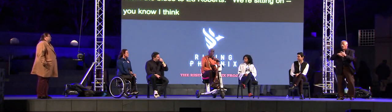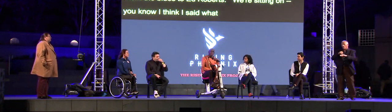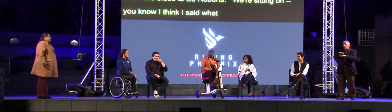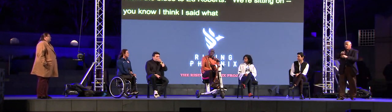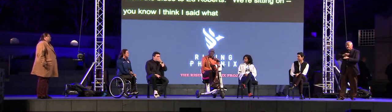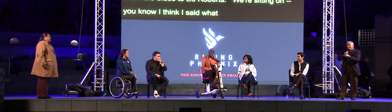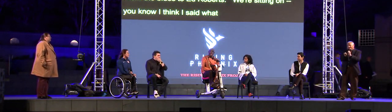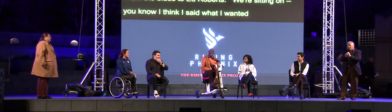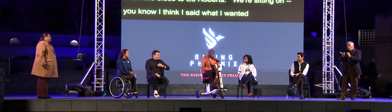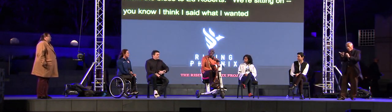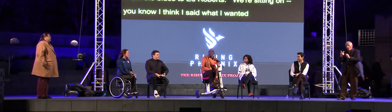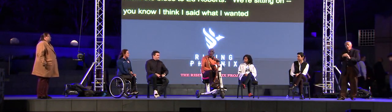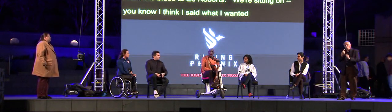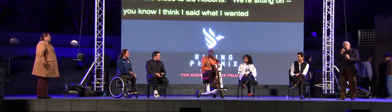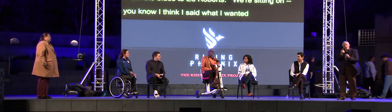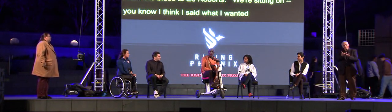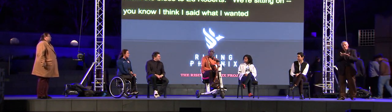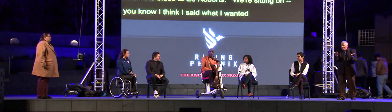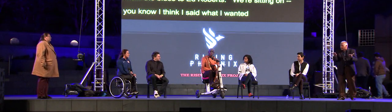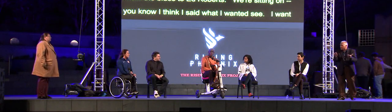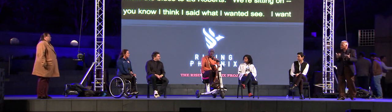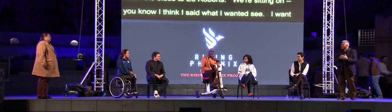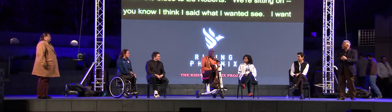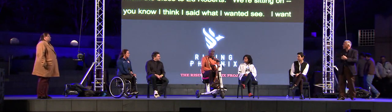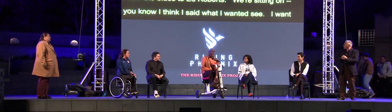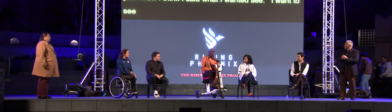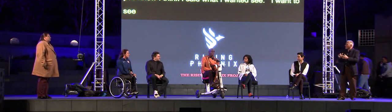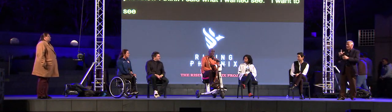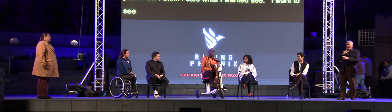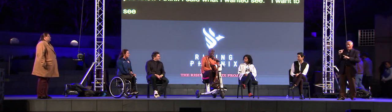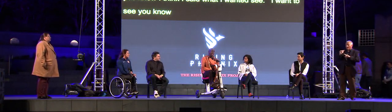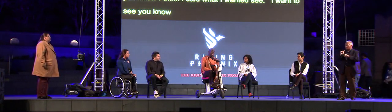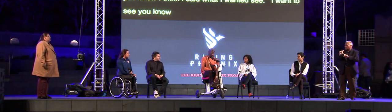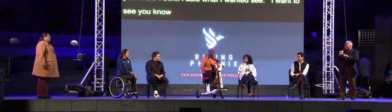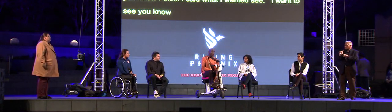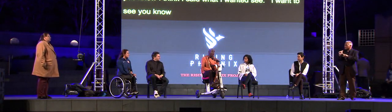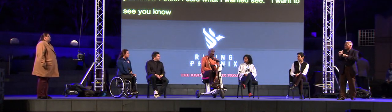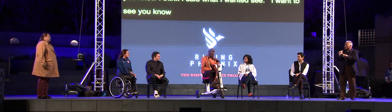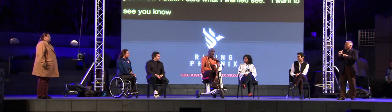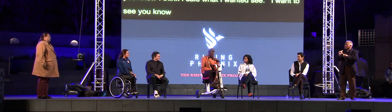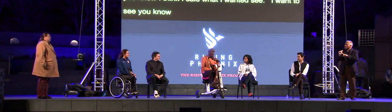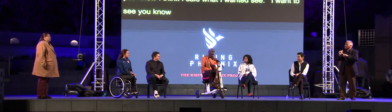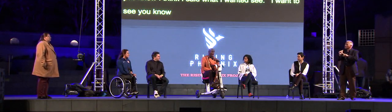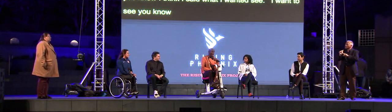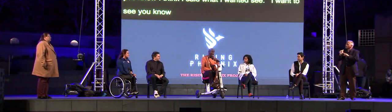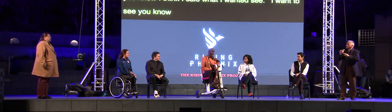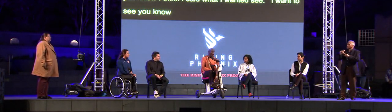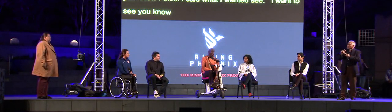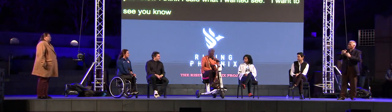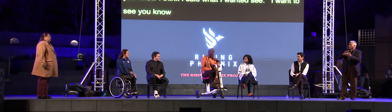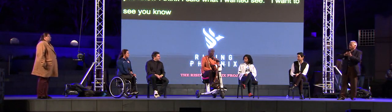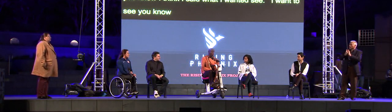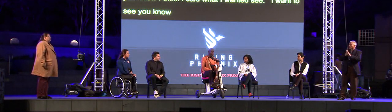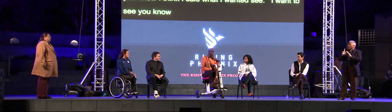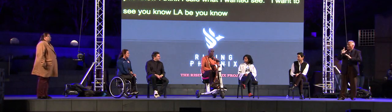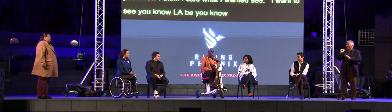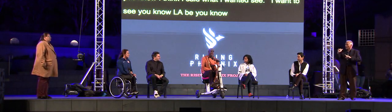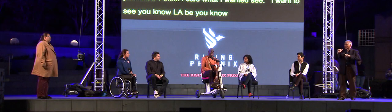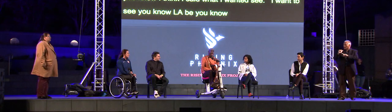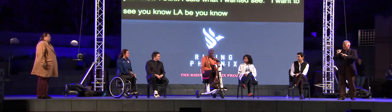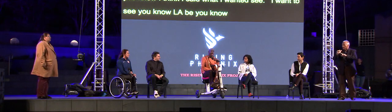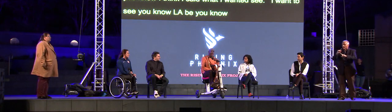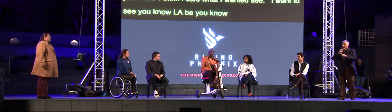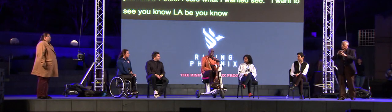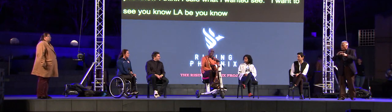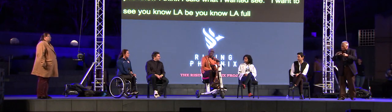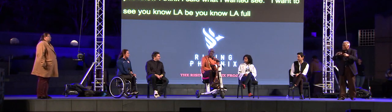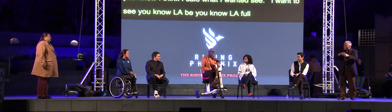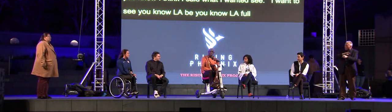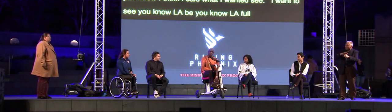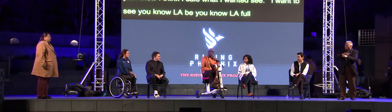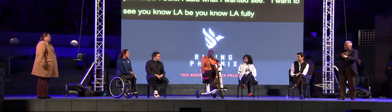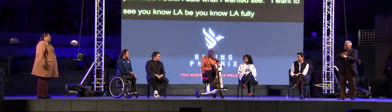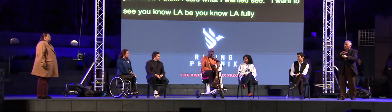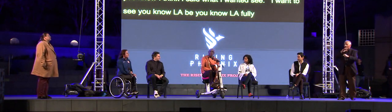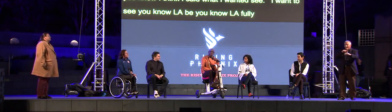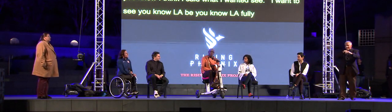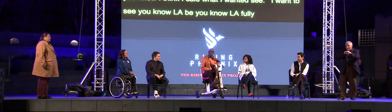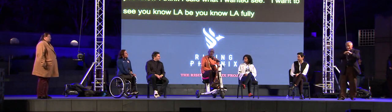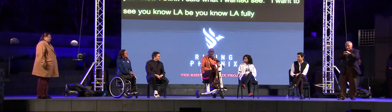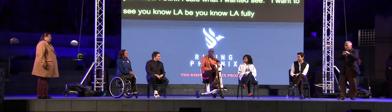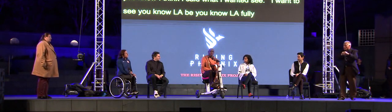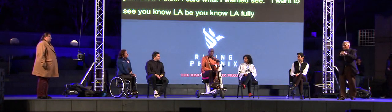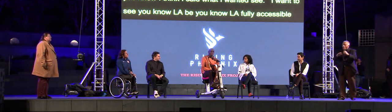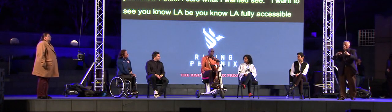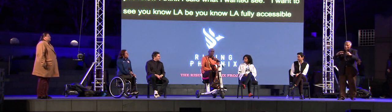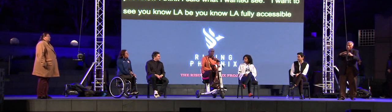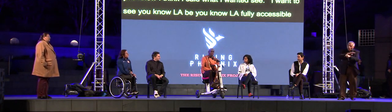I want to see LA be fully accessible, fully disability